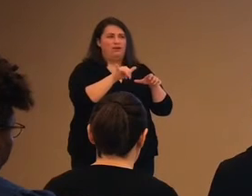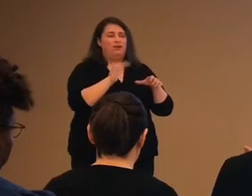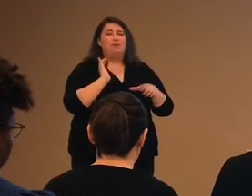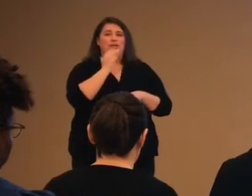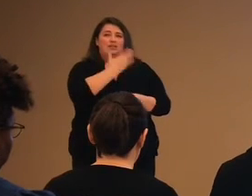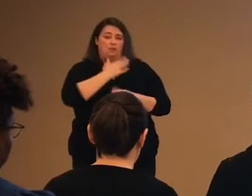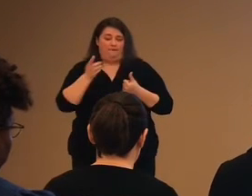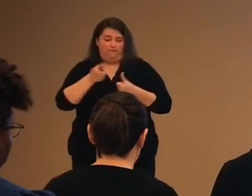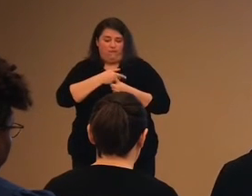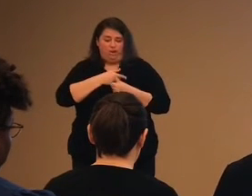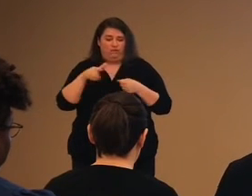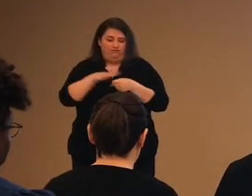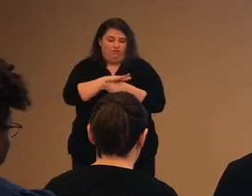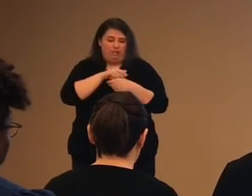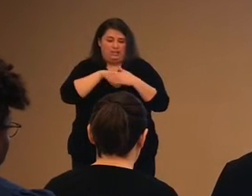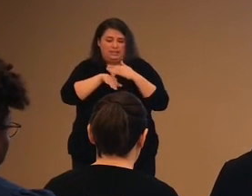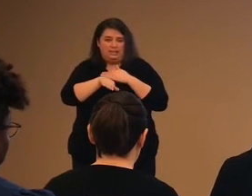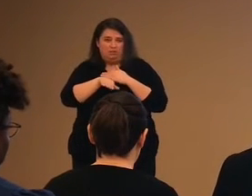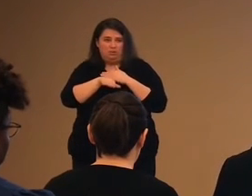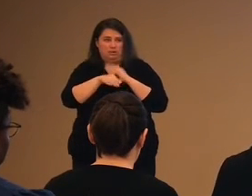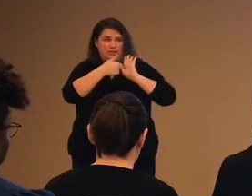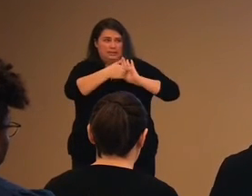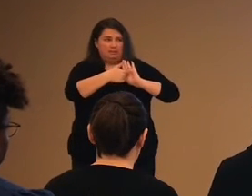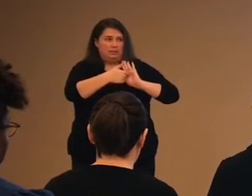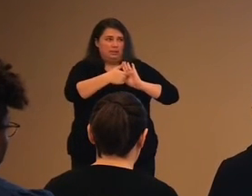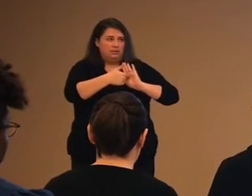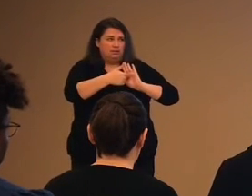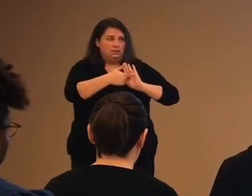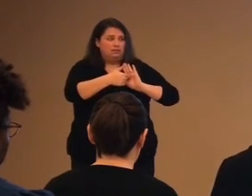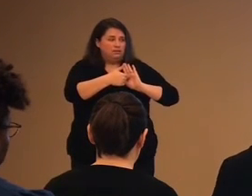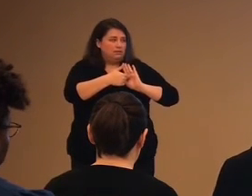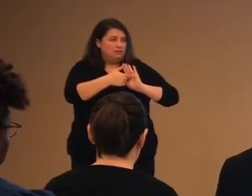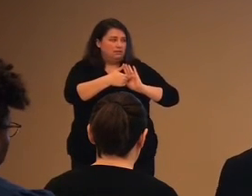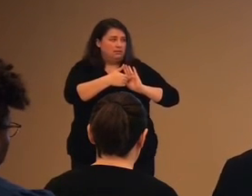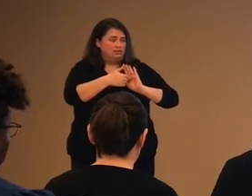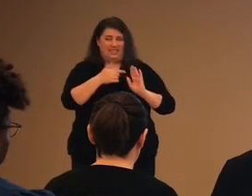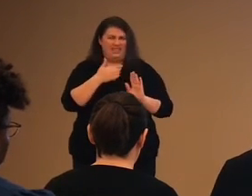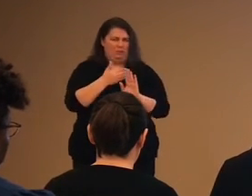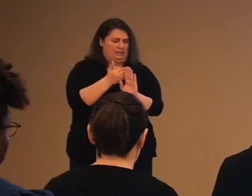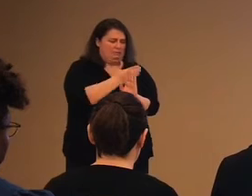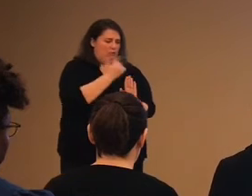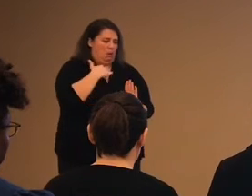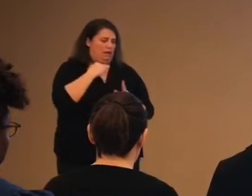accessible exhibit That was before I started here, so when I